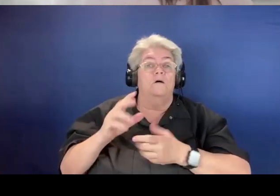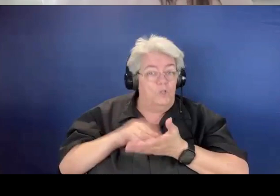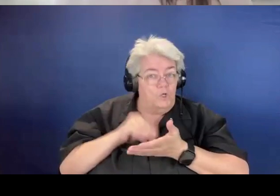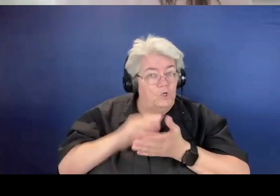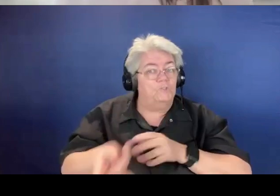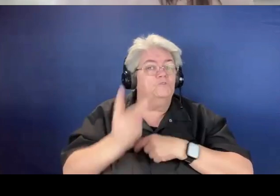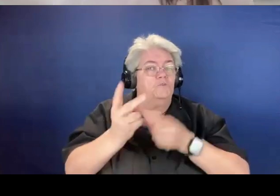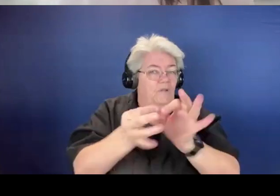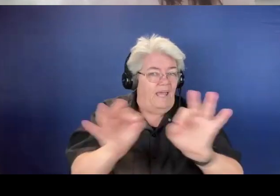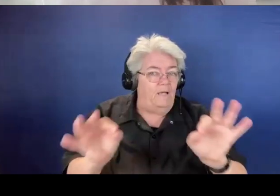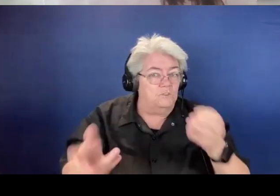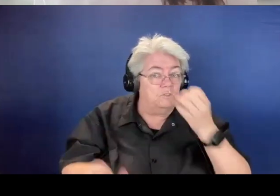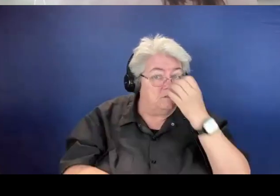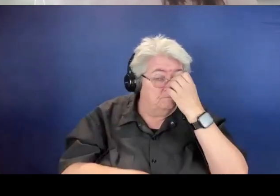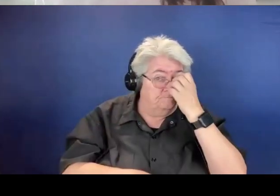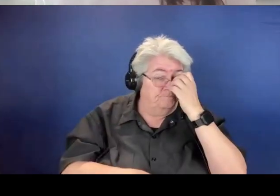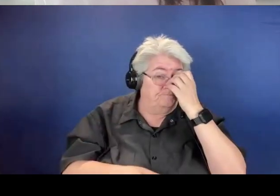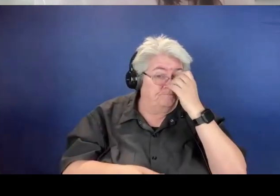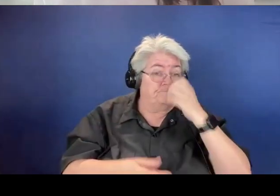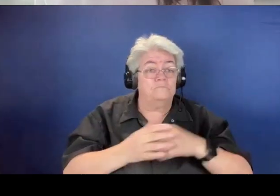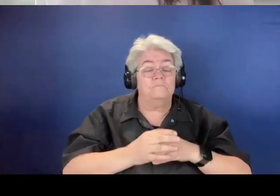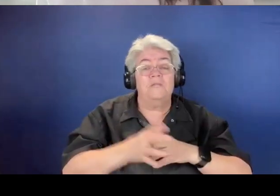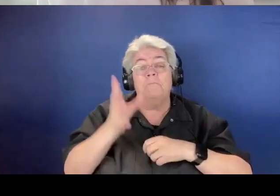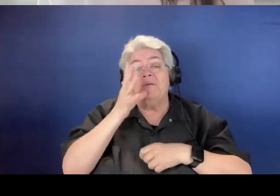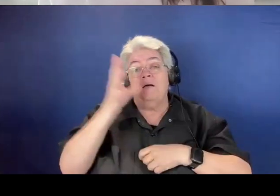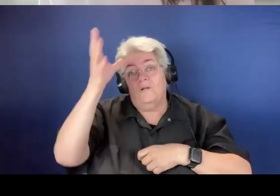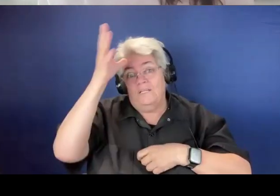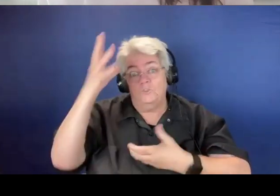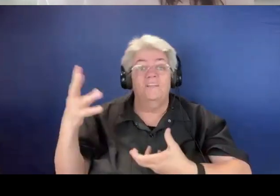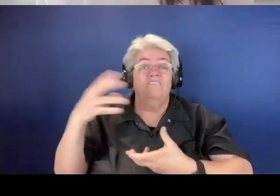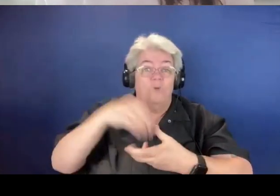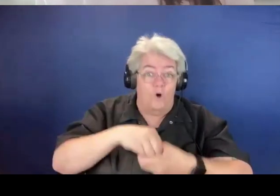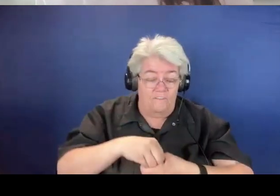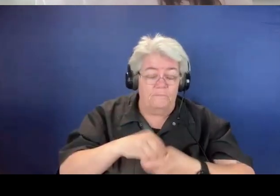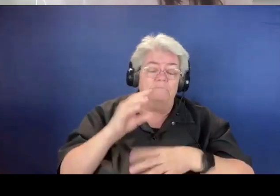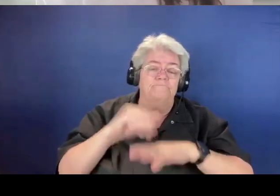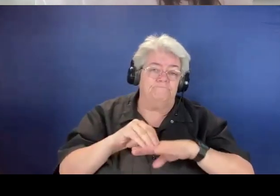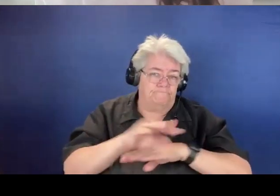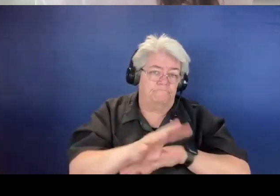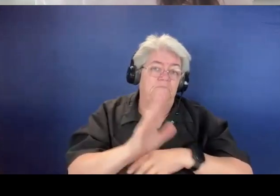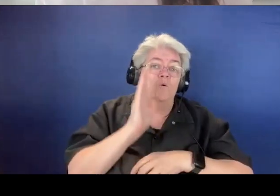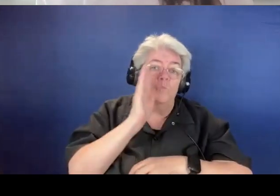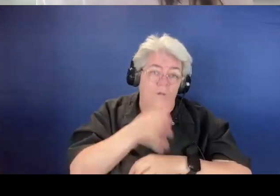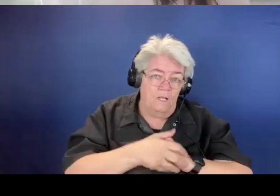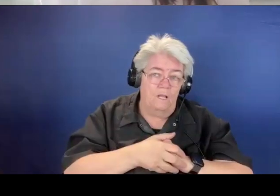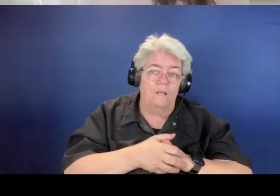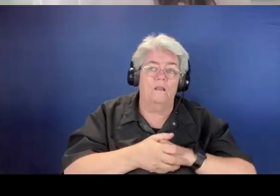learn languages in general. Parental involvement can impact second language acquisition or additional